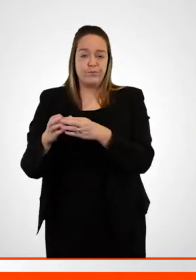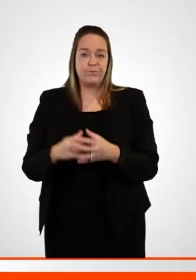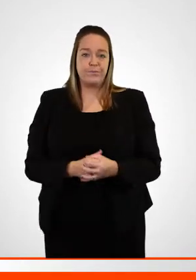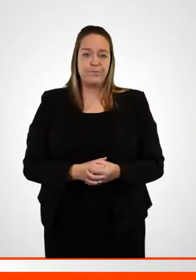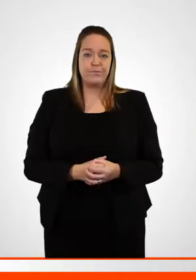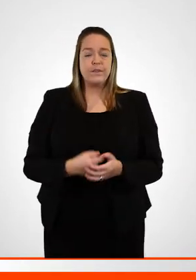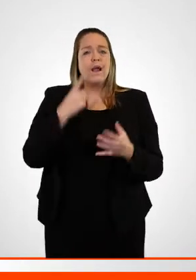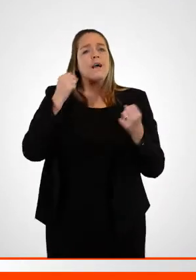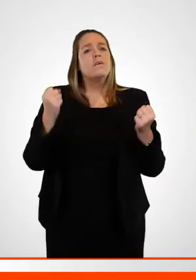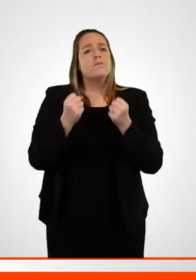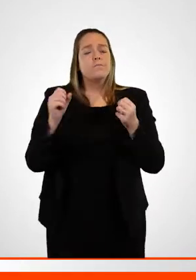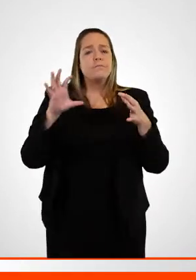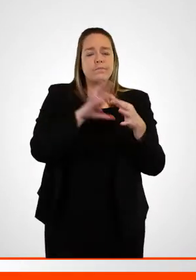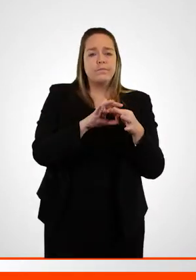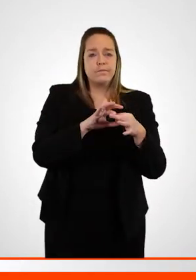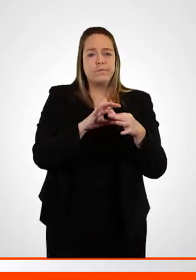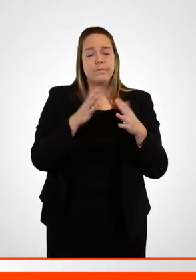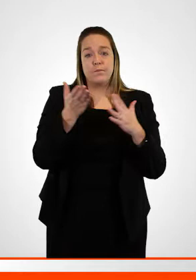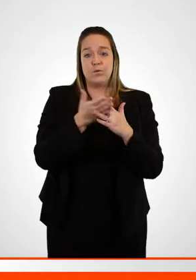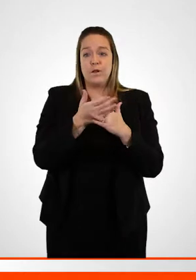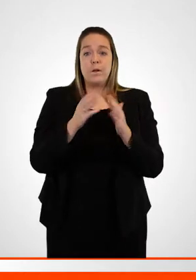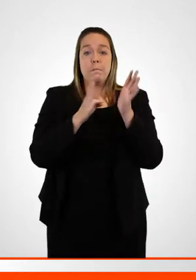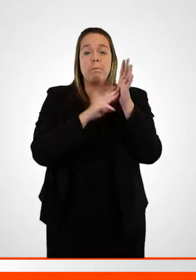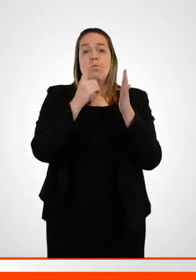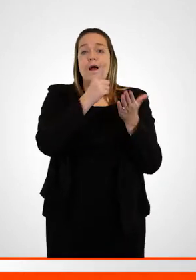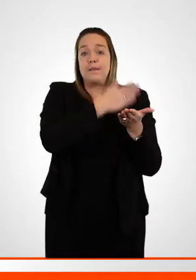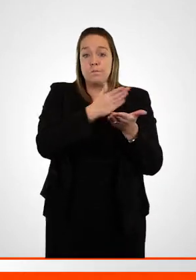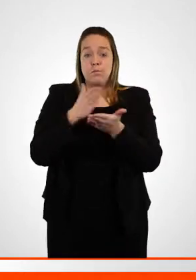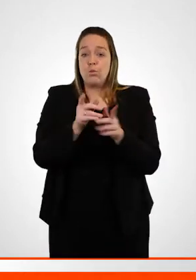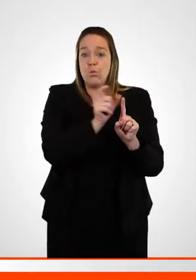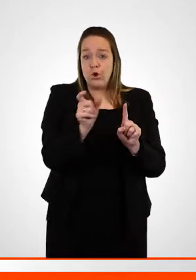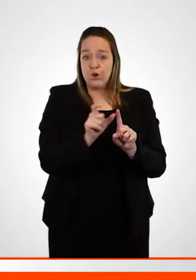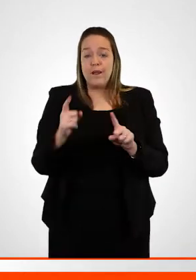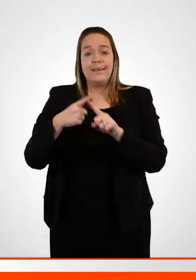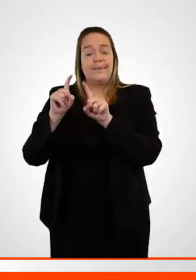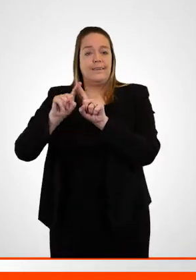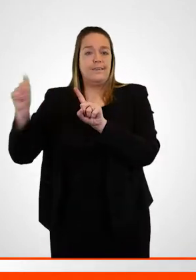between monosyllabic words and sentences